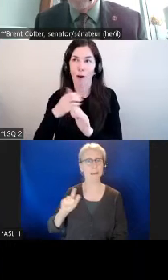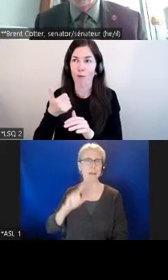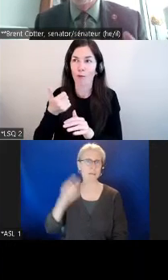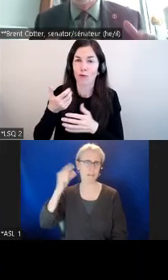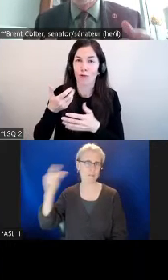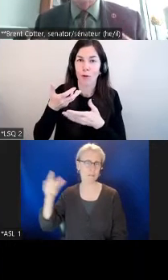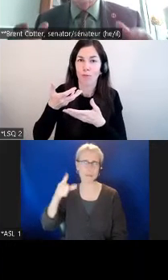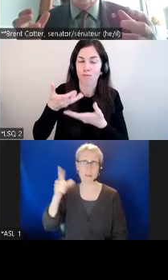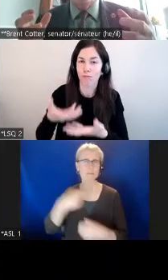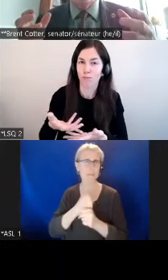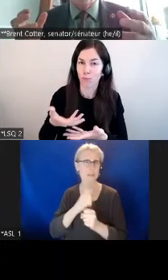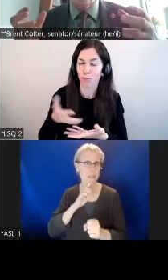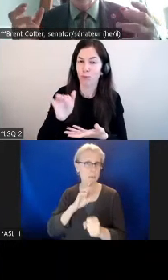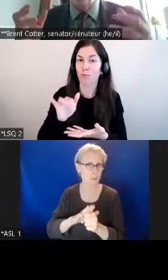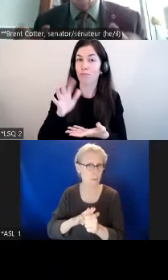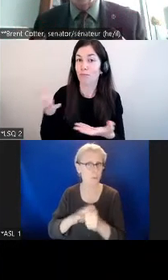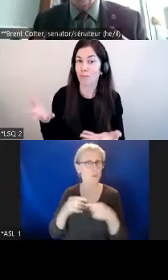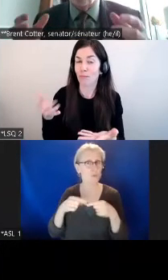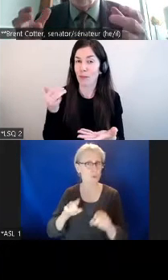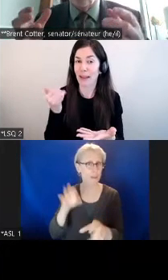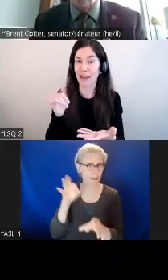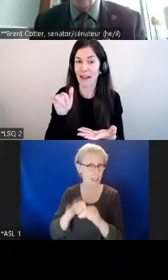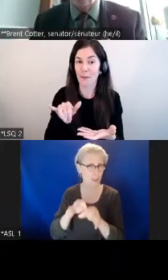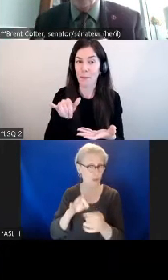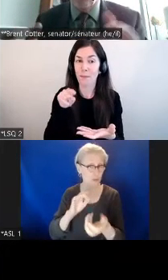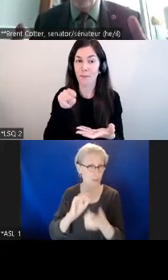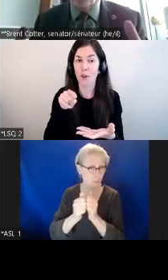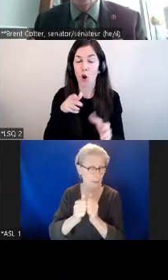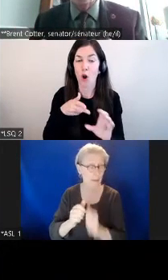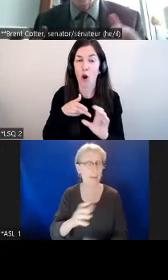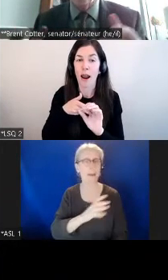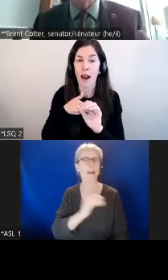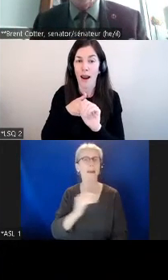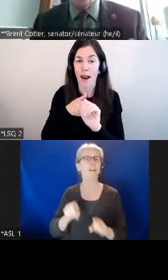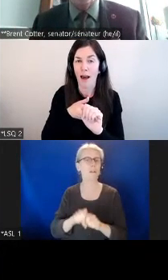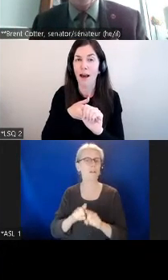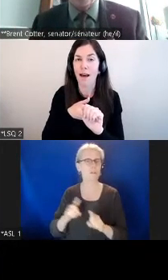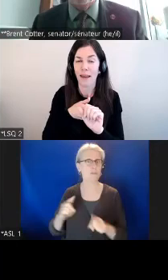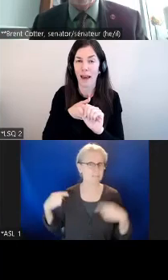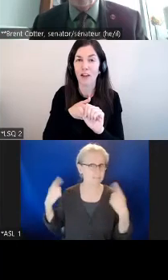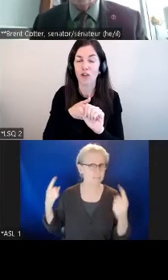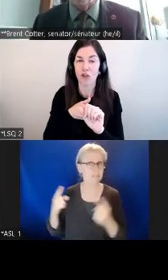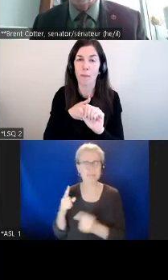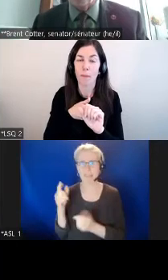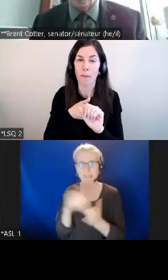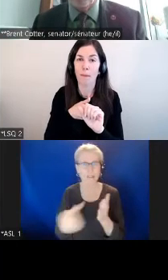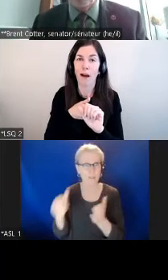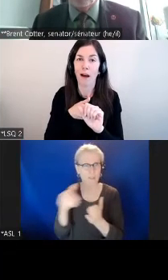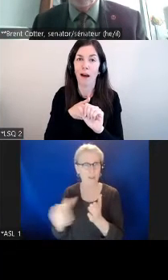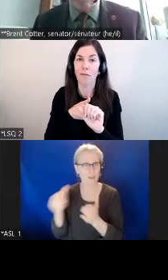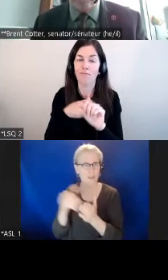CAMPAIGN, AND THE COMMUNICATIONS AND URGING BY THOUSANDS OF CANADIANS THAT THIS IS A GOOD IDEA.